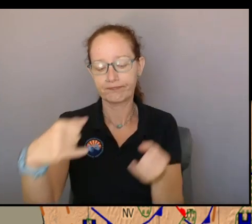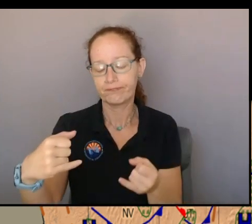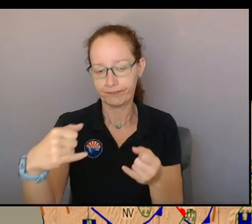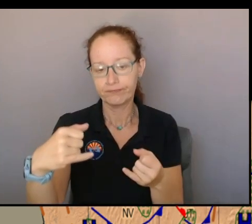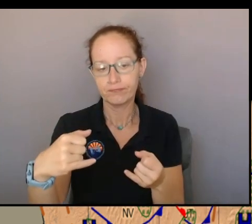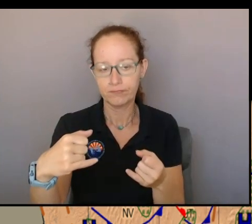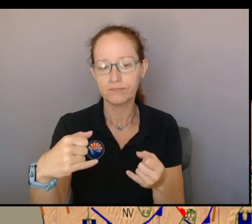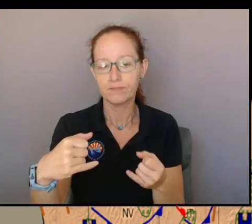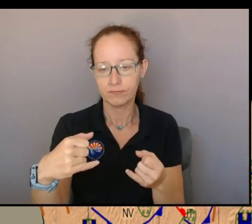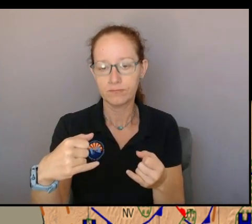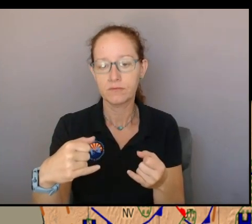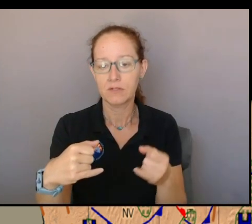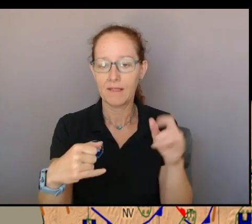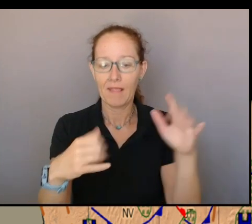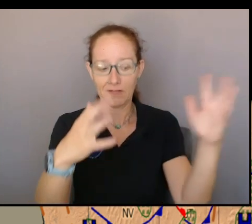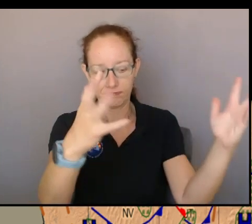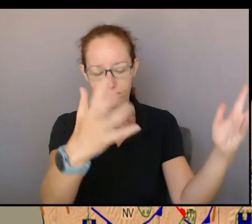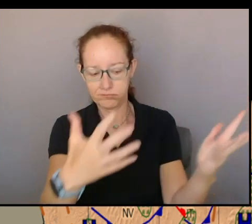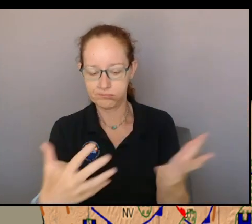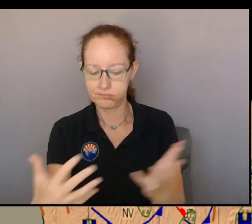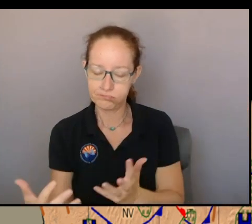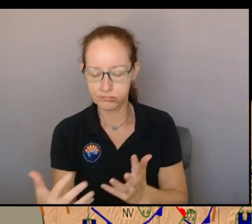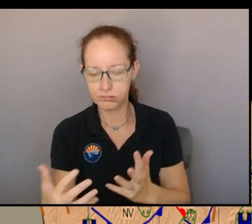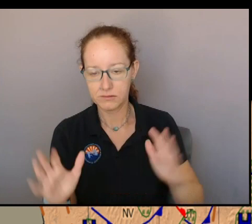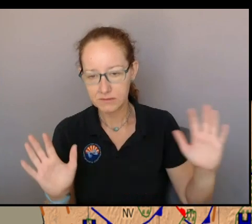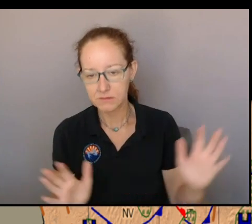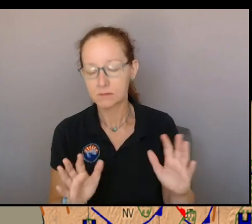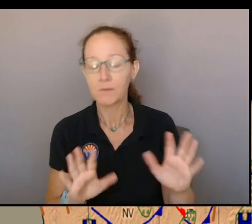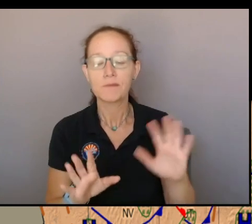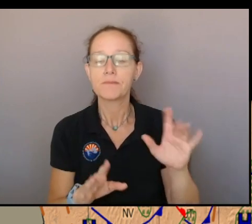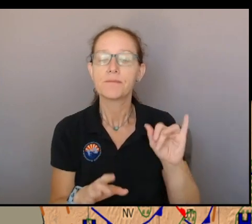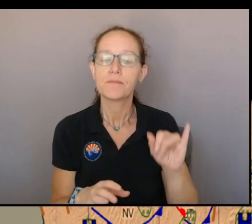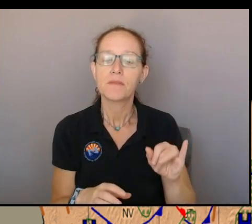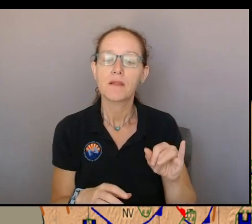afternoon. This red shading is the heavy rain flash flood